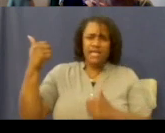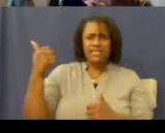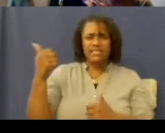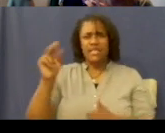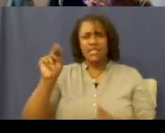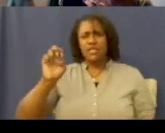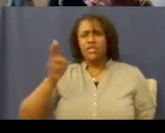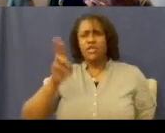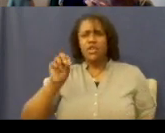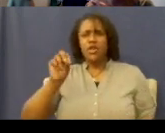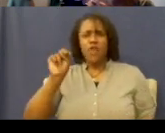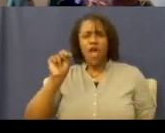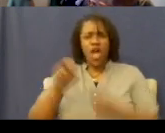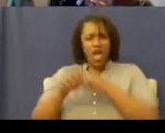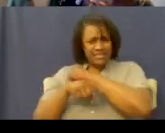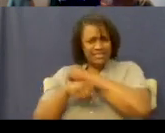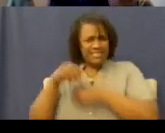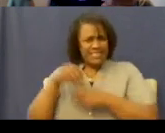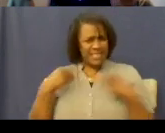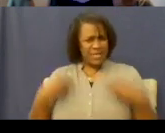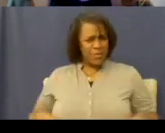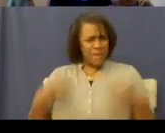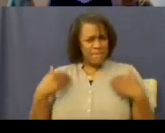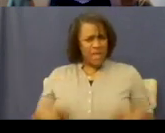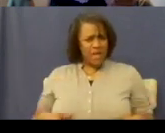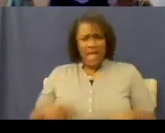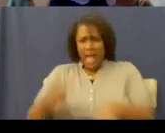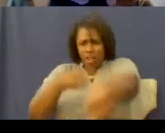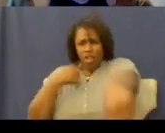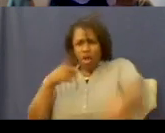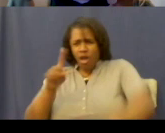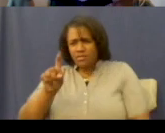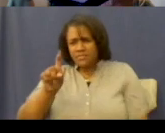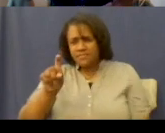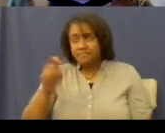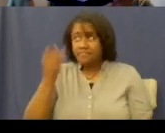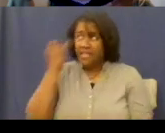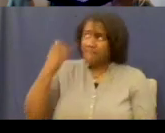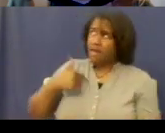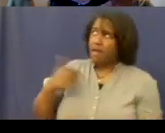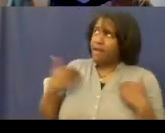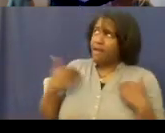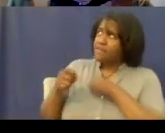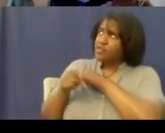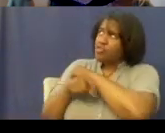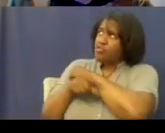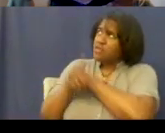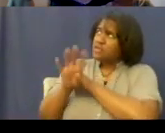Queenie: Well, I think if I had neurons, they'd be about four inches long.